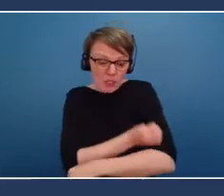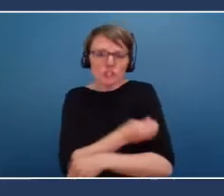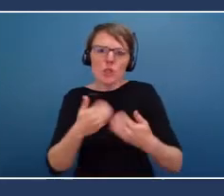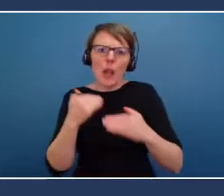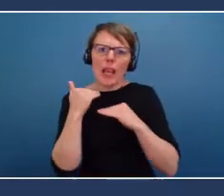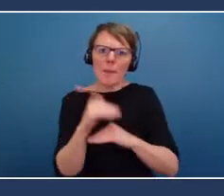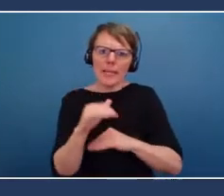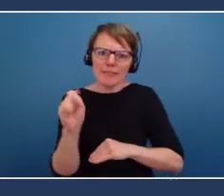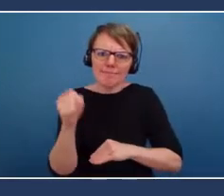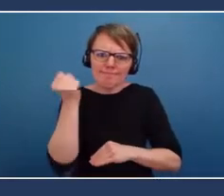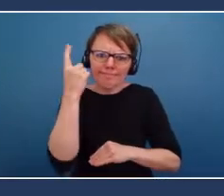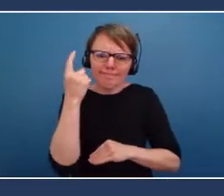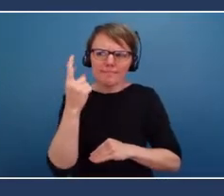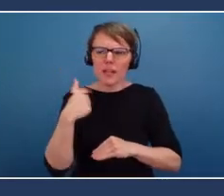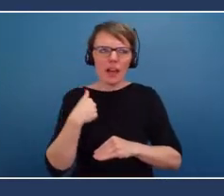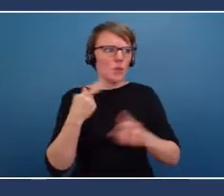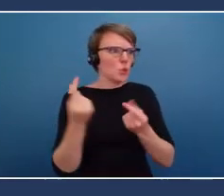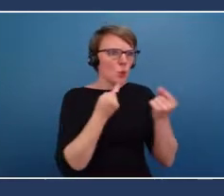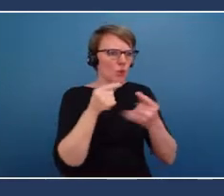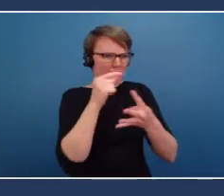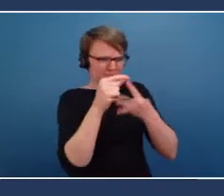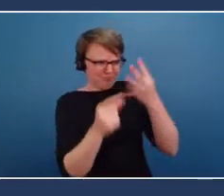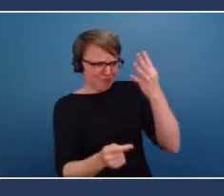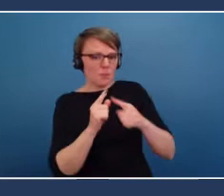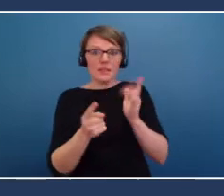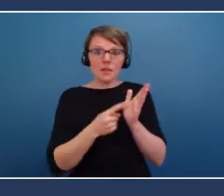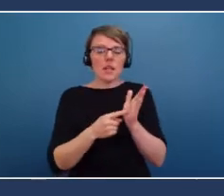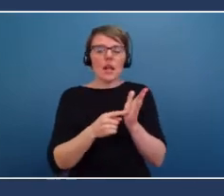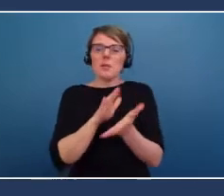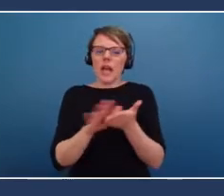on screen, sometimes it’s useful to kick back, get